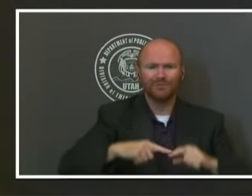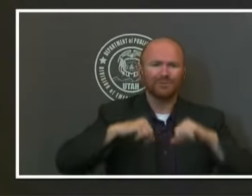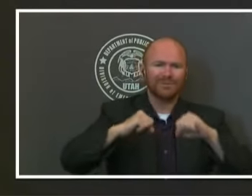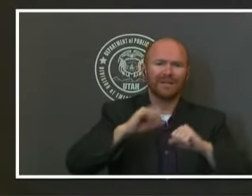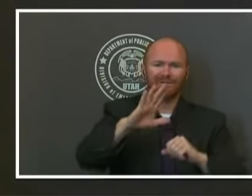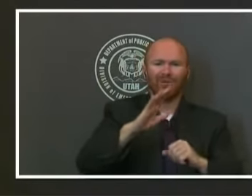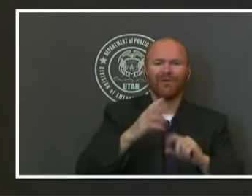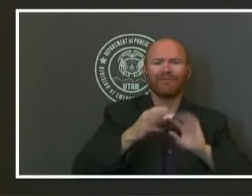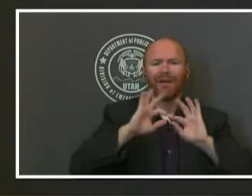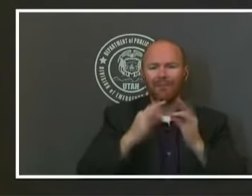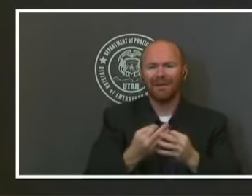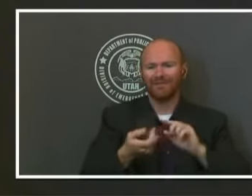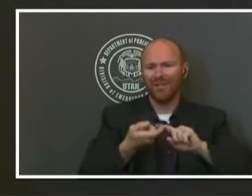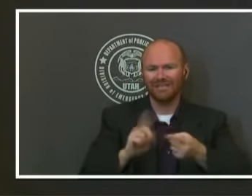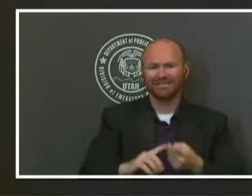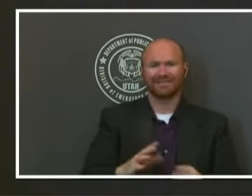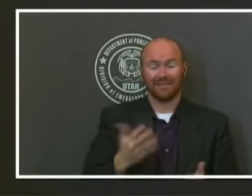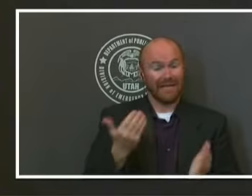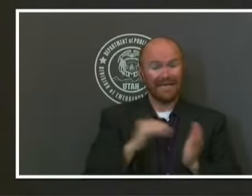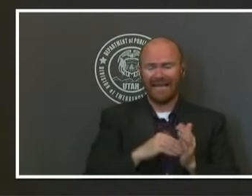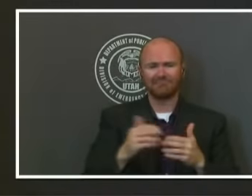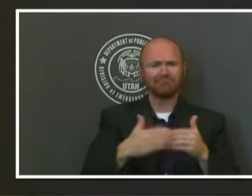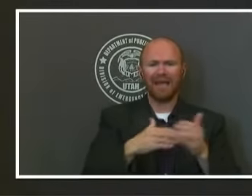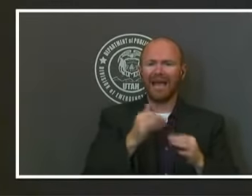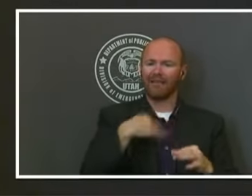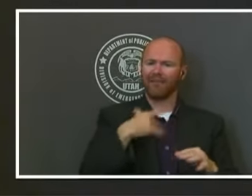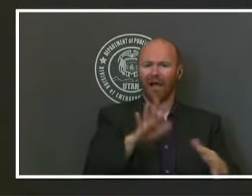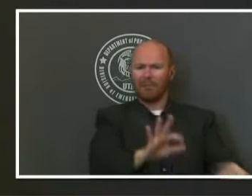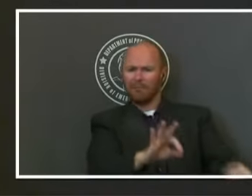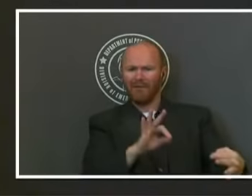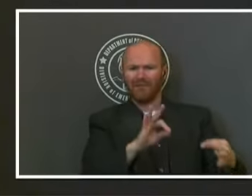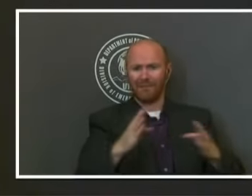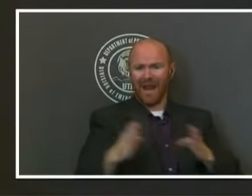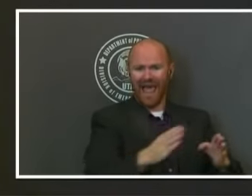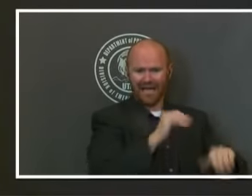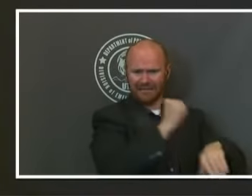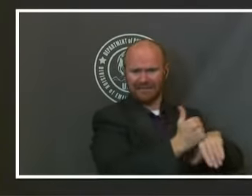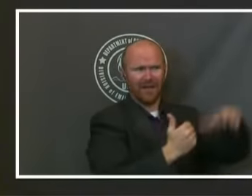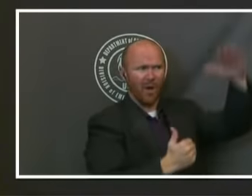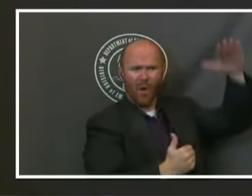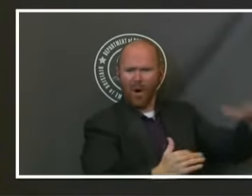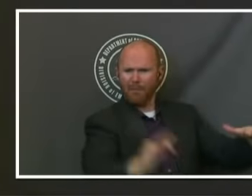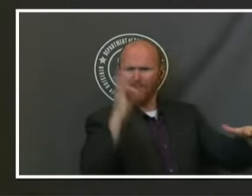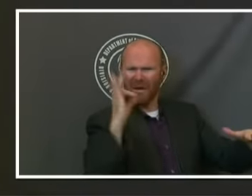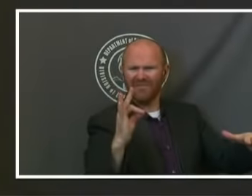if no matter how good the plan is what we put in place of